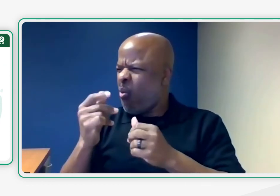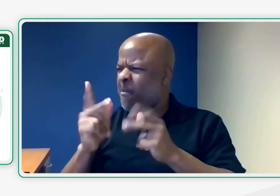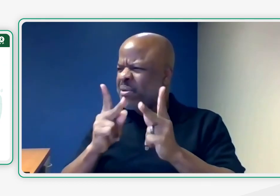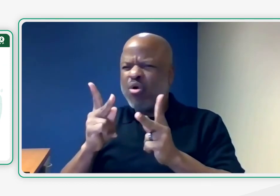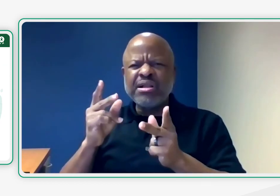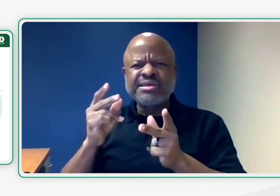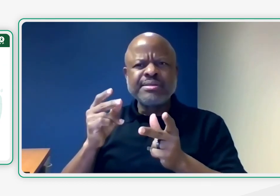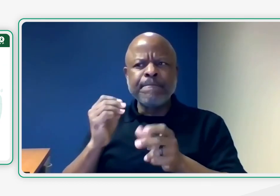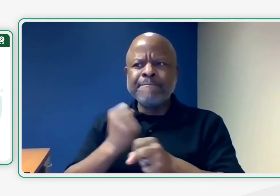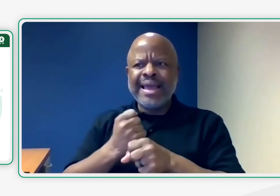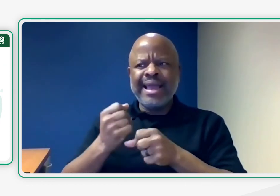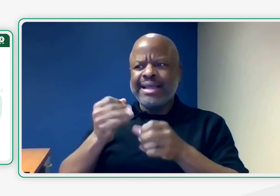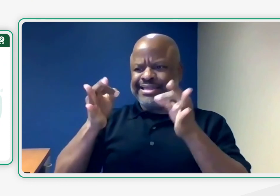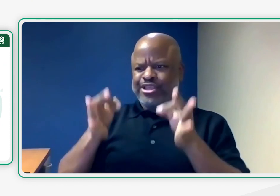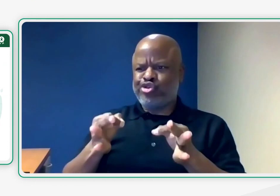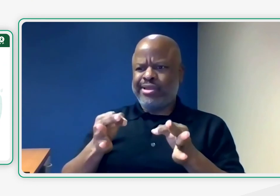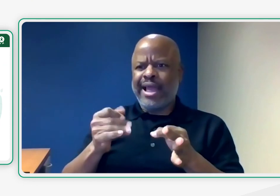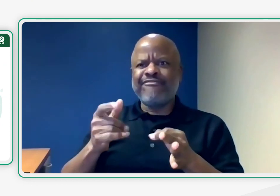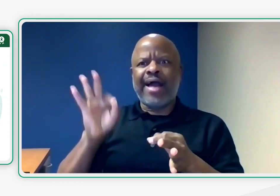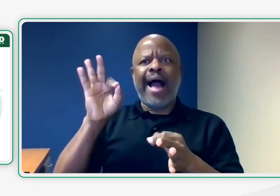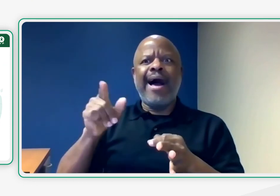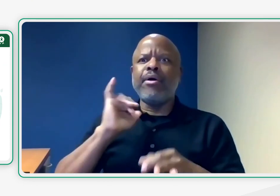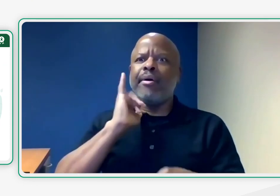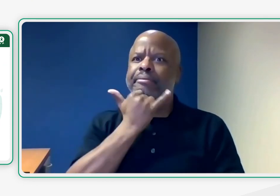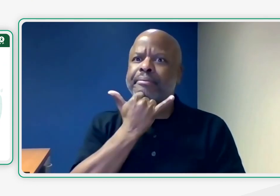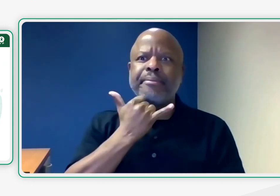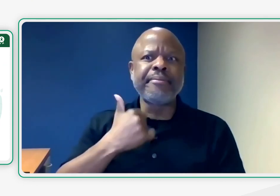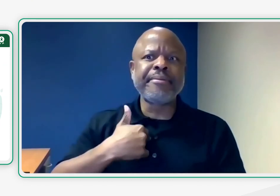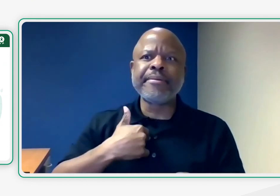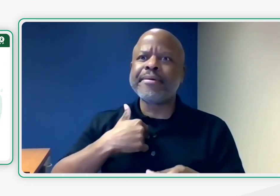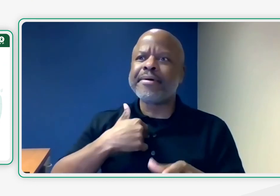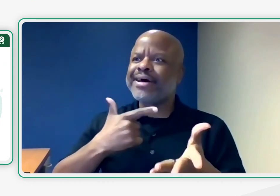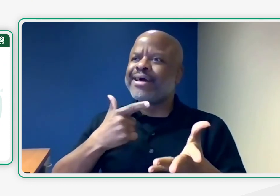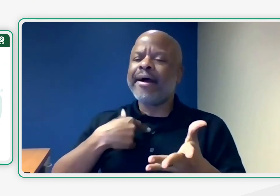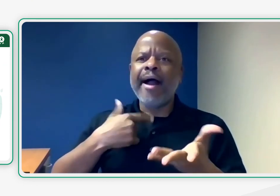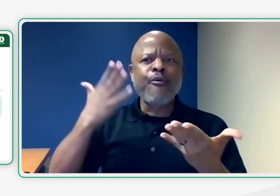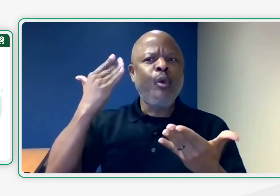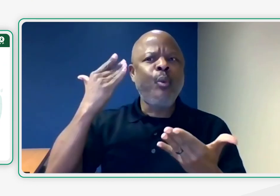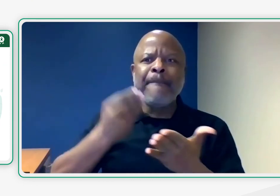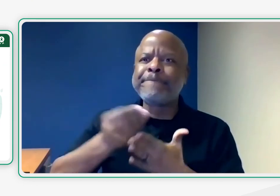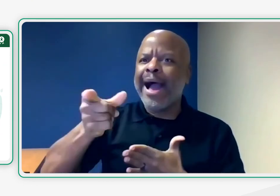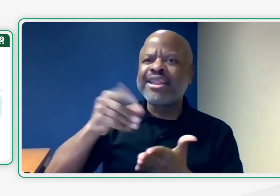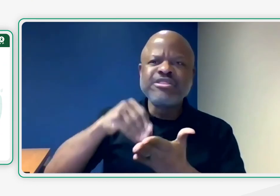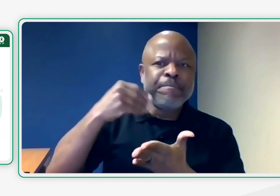There's also 2 kinds of thinking camps that people belong to. And oftentimes